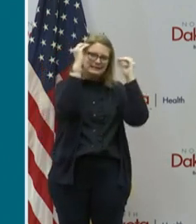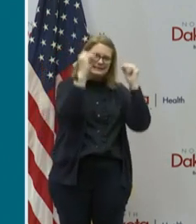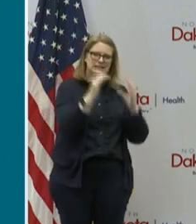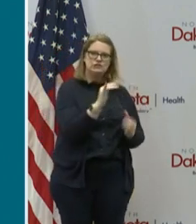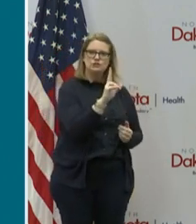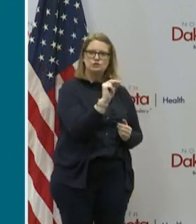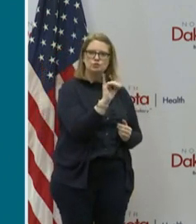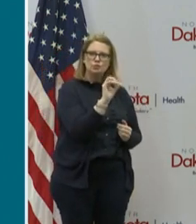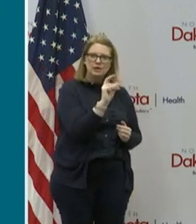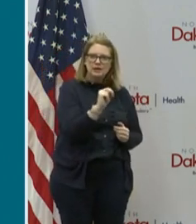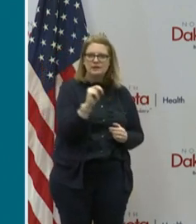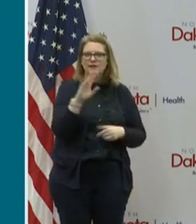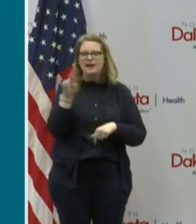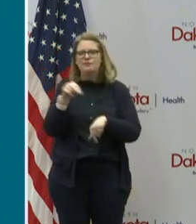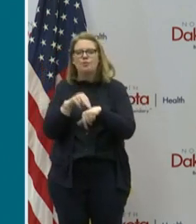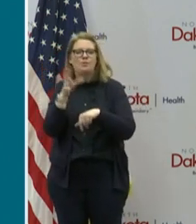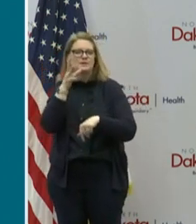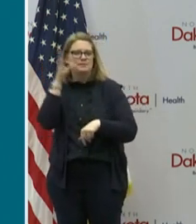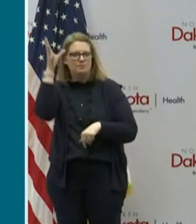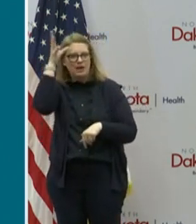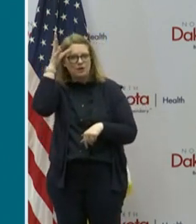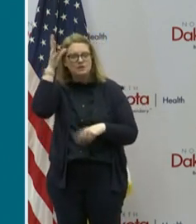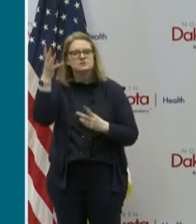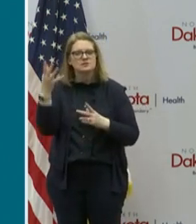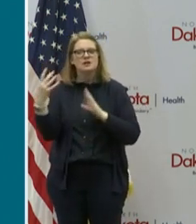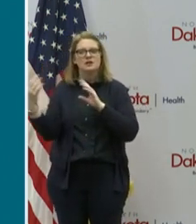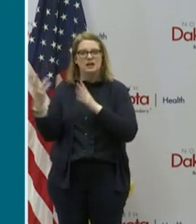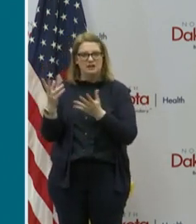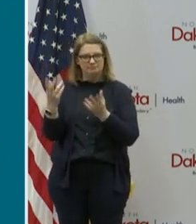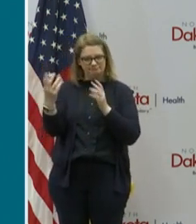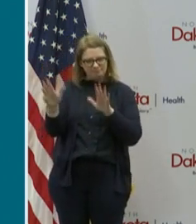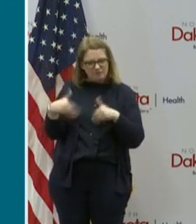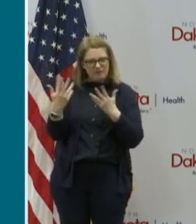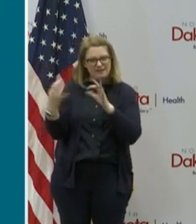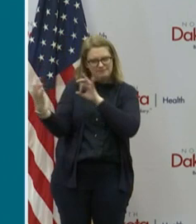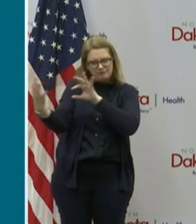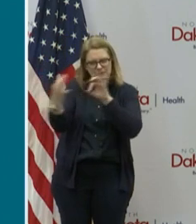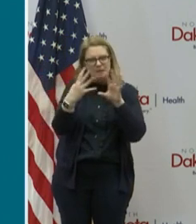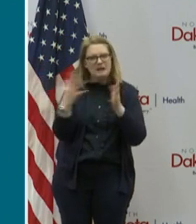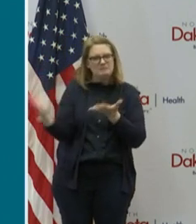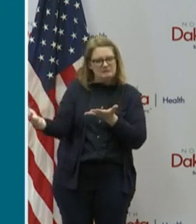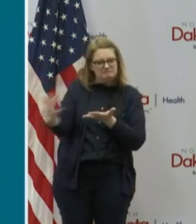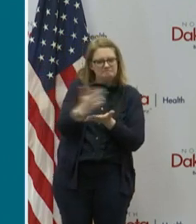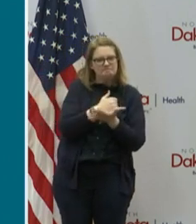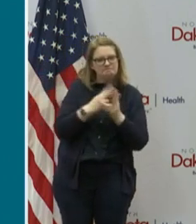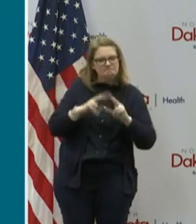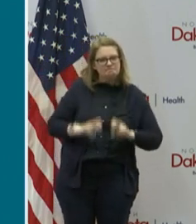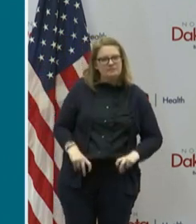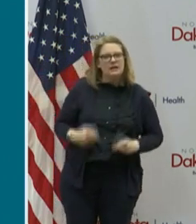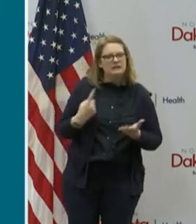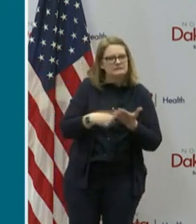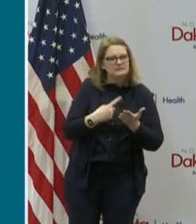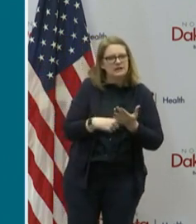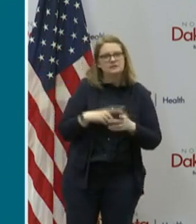TEAM AND THE SCHOOL BOARD ASSOCIATION, ALL OF THE SCHOOL ADMINISTRATORS, TEACHERS AND THE TEACHERS' UNION AND, OF COURSE,